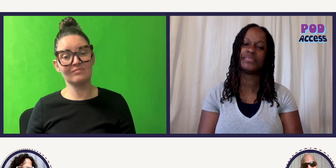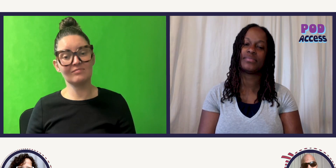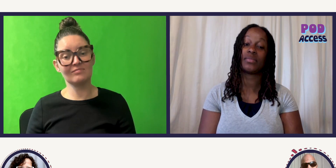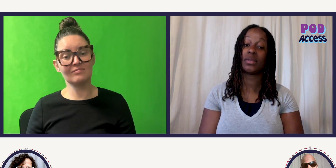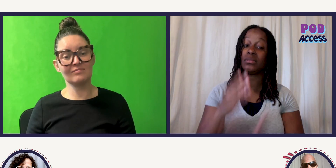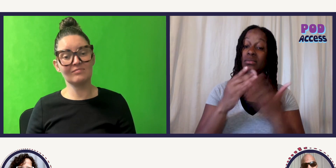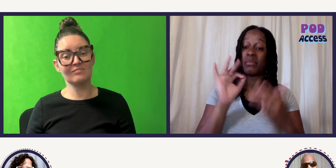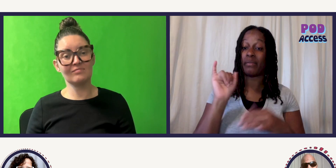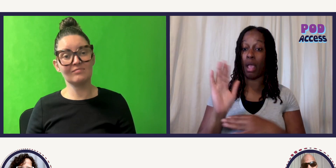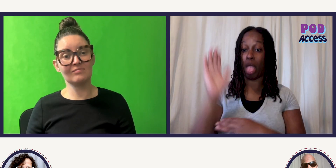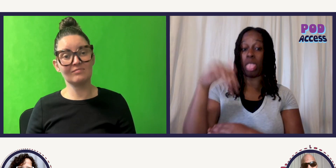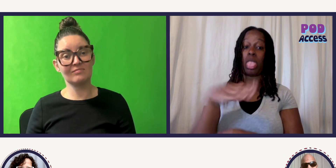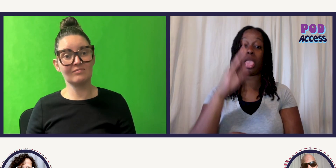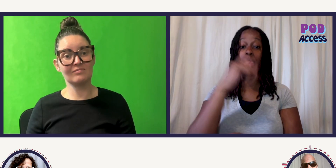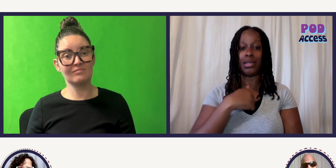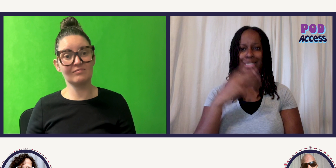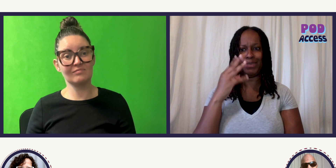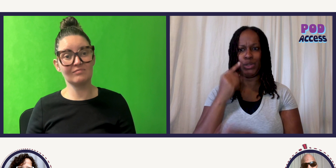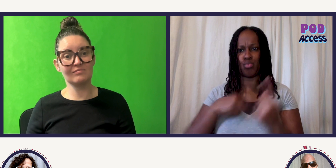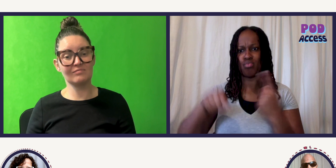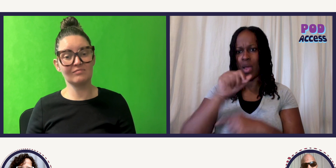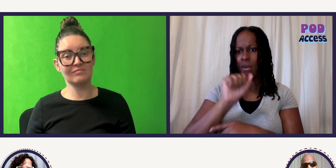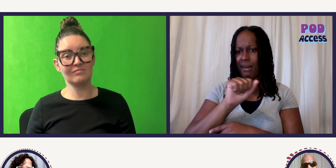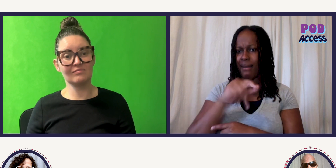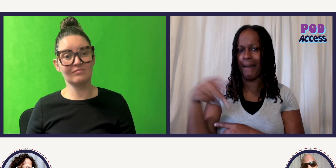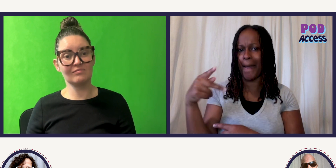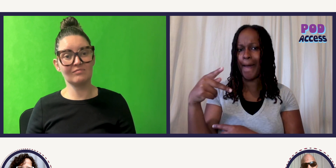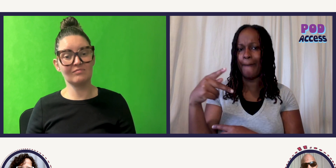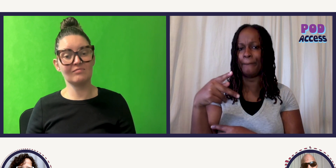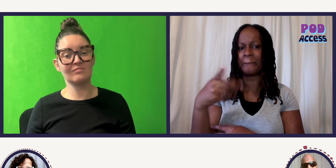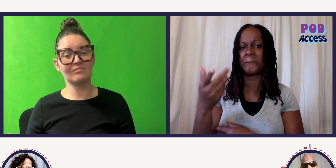Some of the upheaval I experienced around the app formerly known as Twitter was due to it blocking